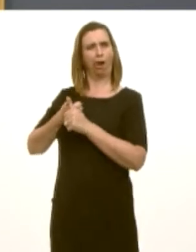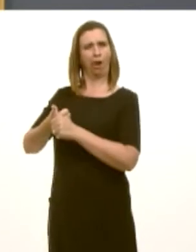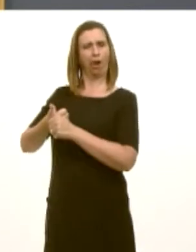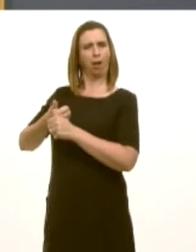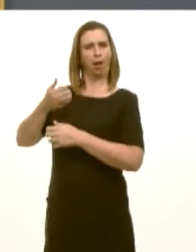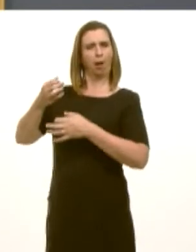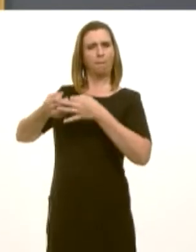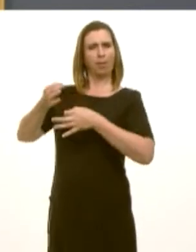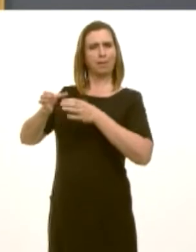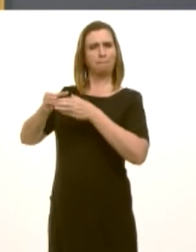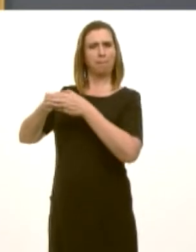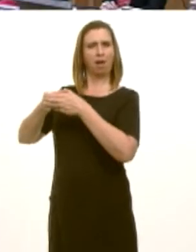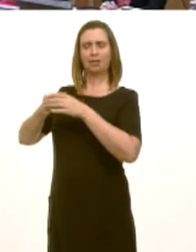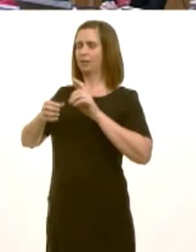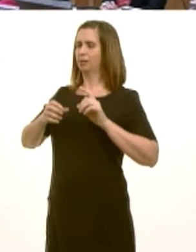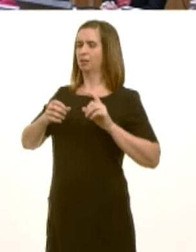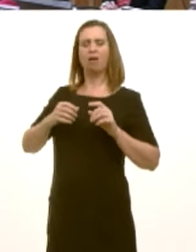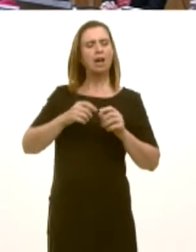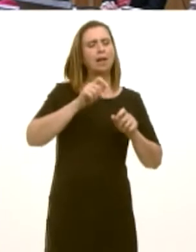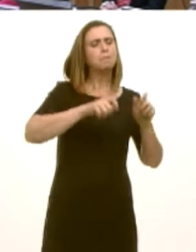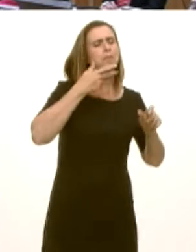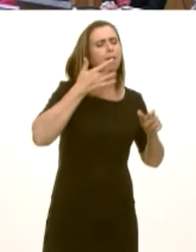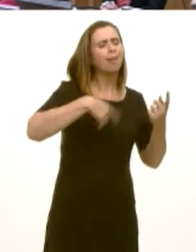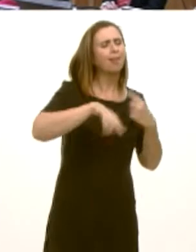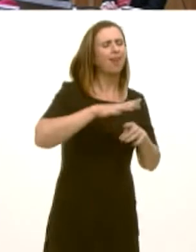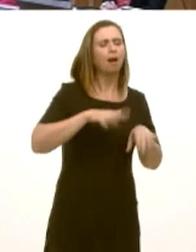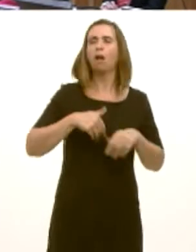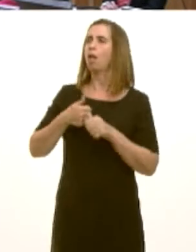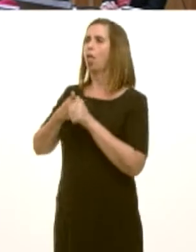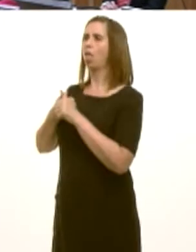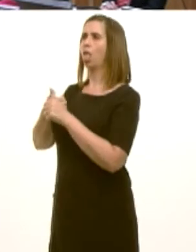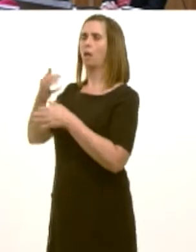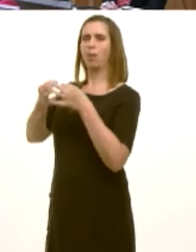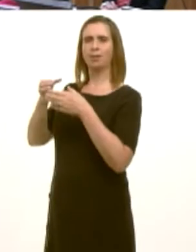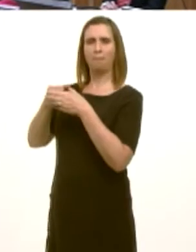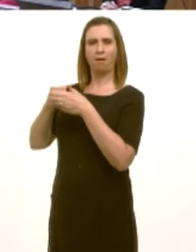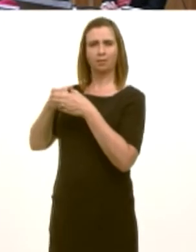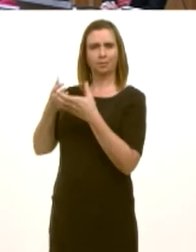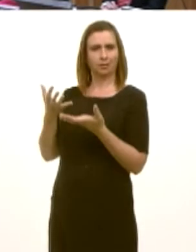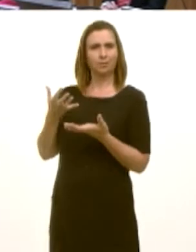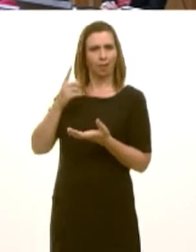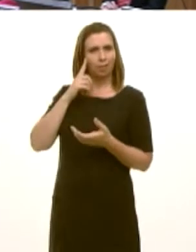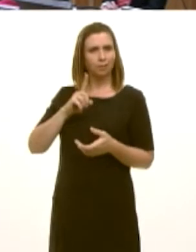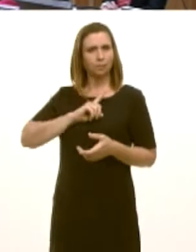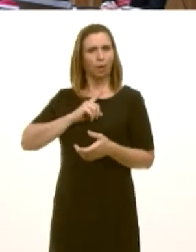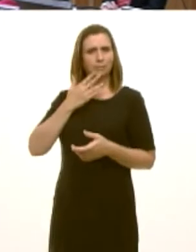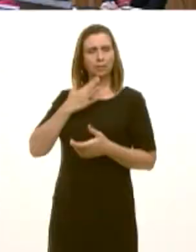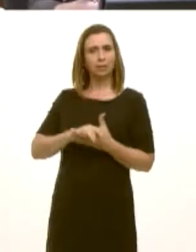than the needs of the citizens of Dyfed-Powys? Carwyn Jones: Well, two things: we arenít in favour of police and crime commissioners